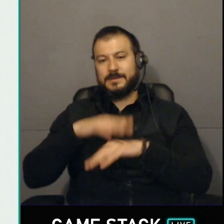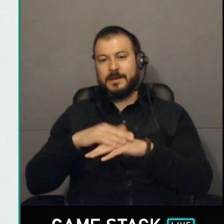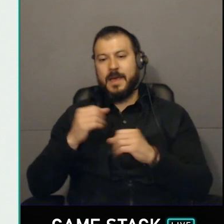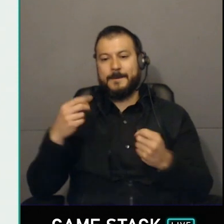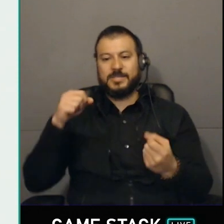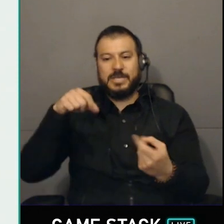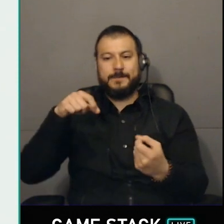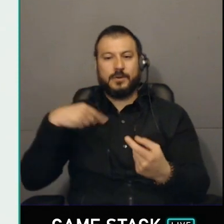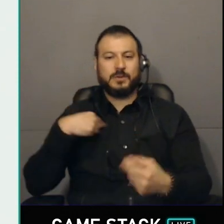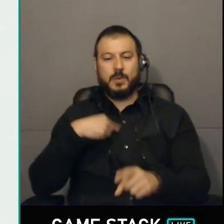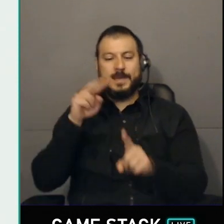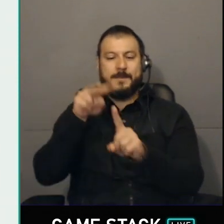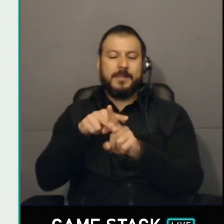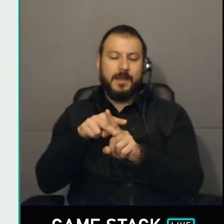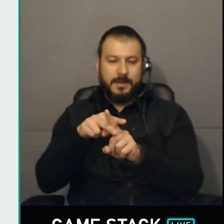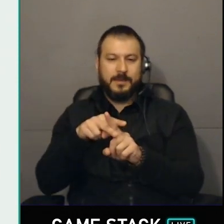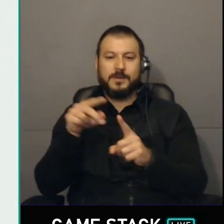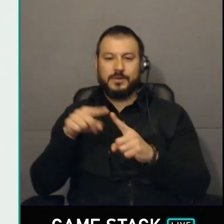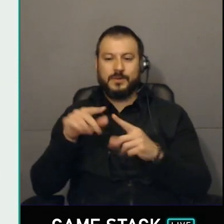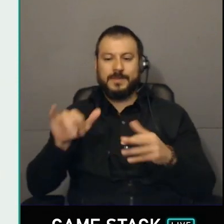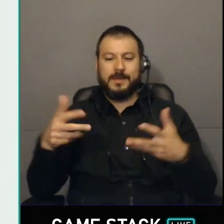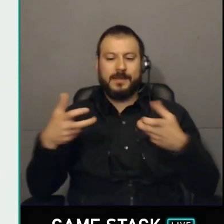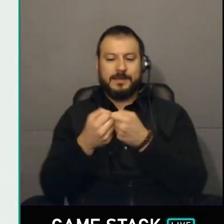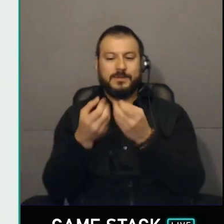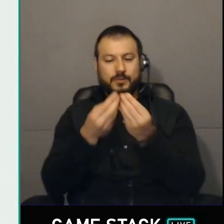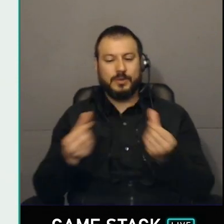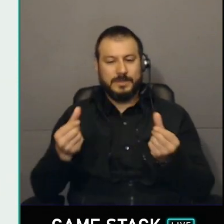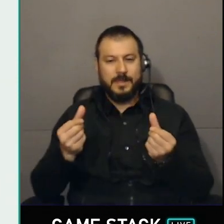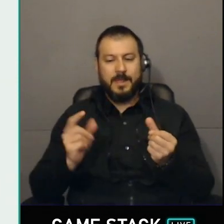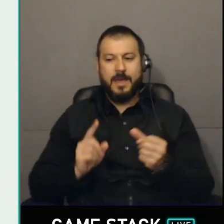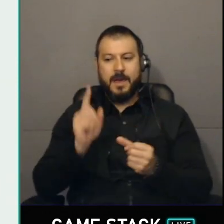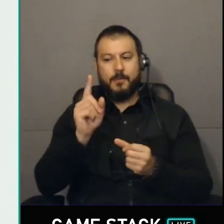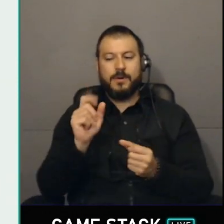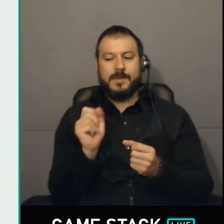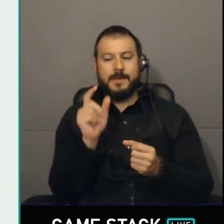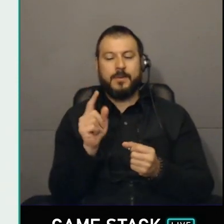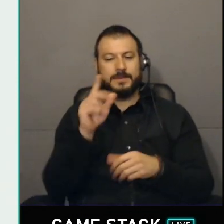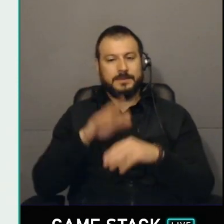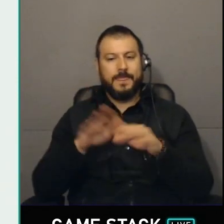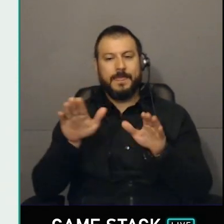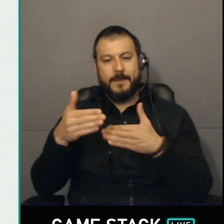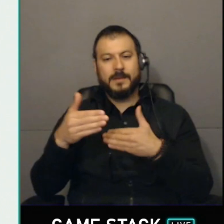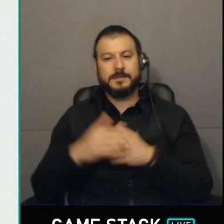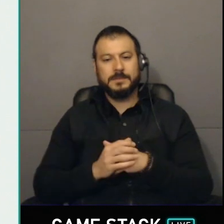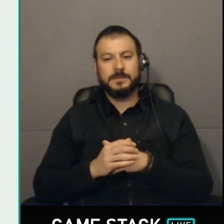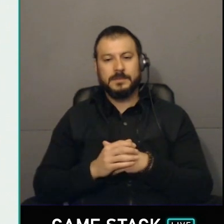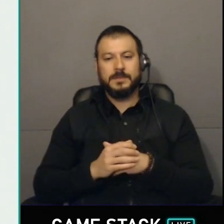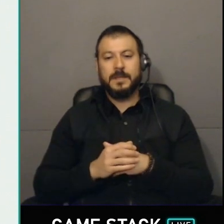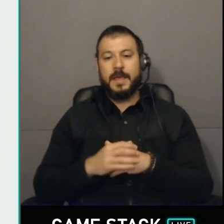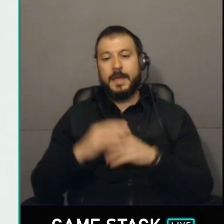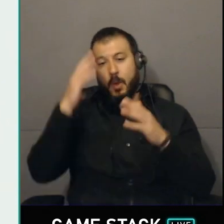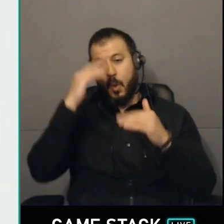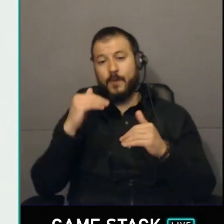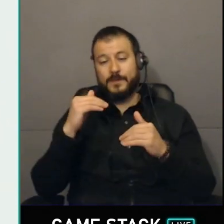resolution upward impulses on the box. And hopefully with the number of iterations, as I said, we end up with a stable box